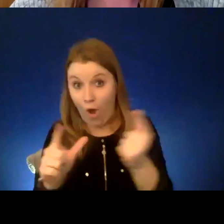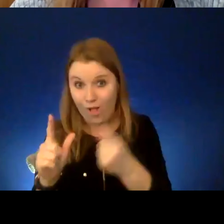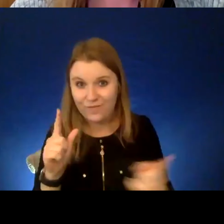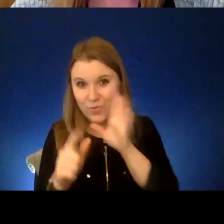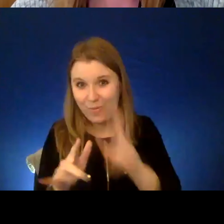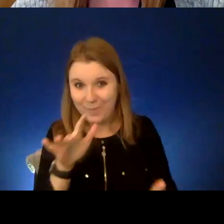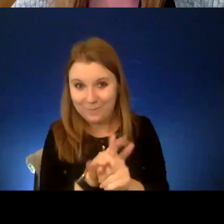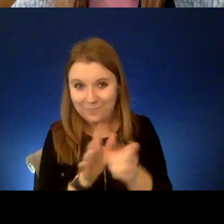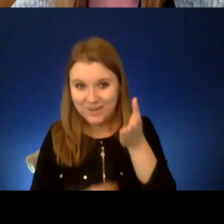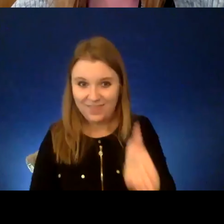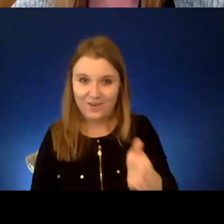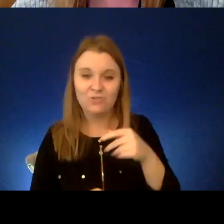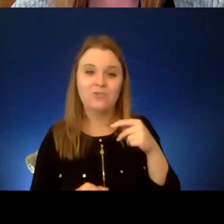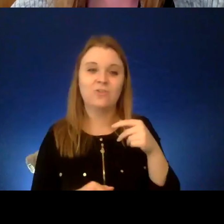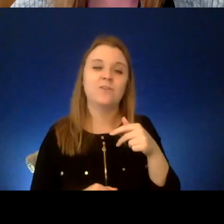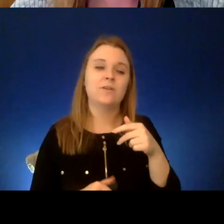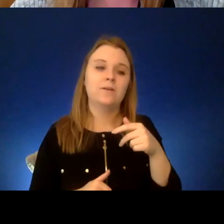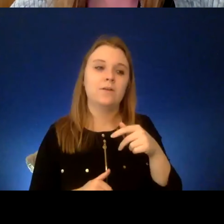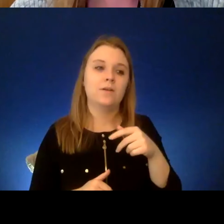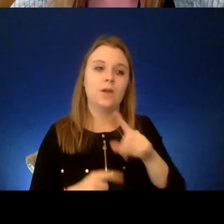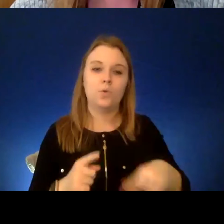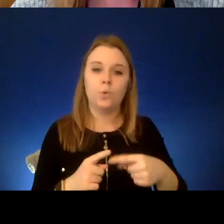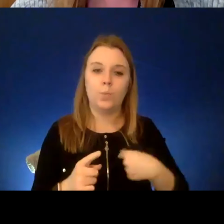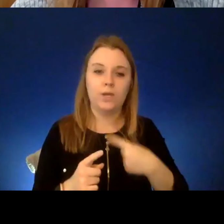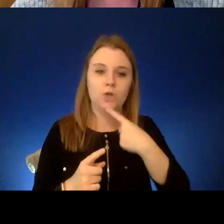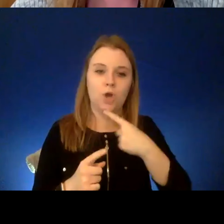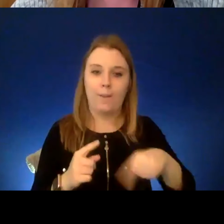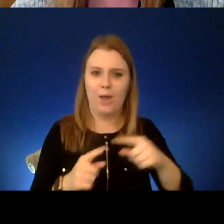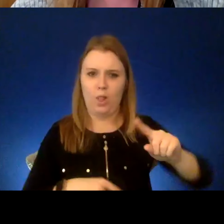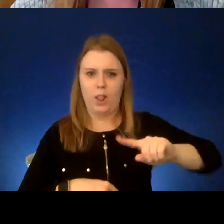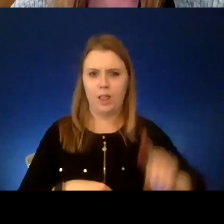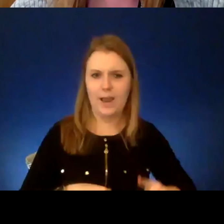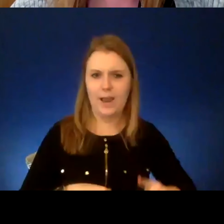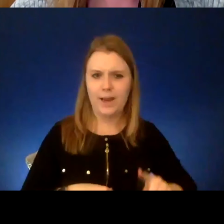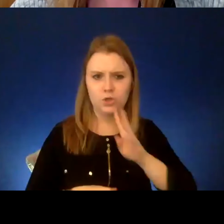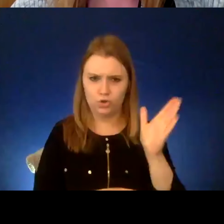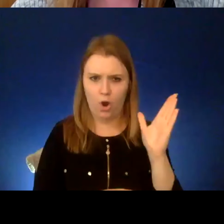And when we refer to a lightning talk, that's actually a type of session at LEAD